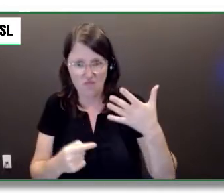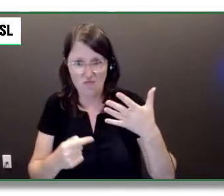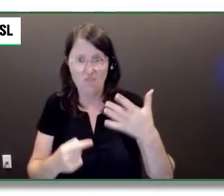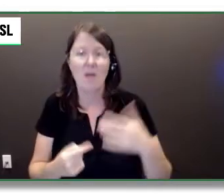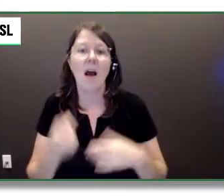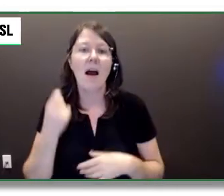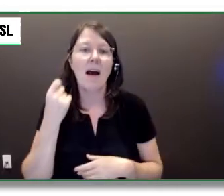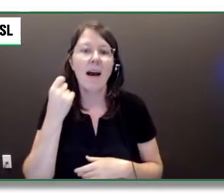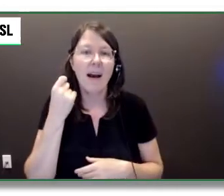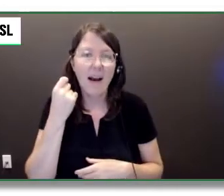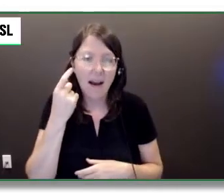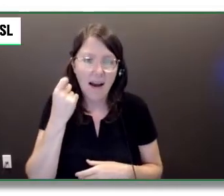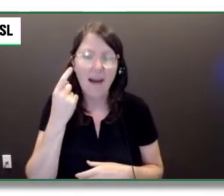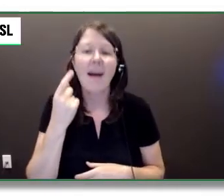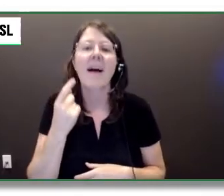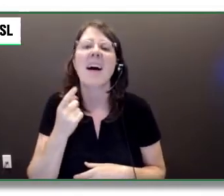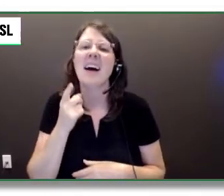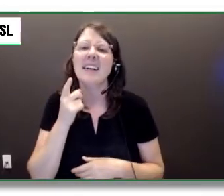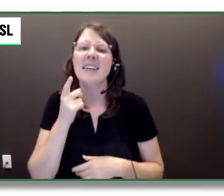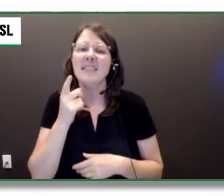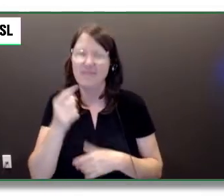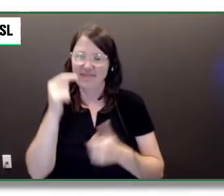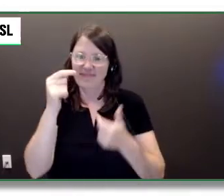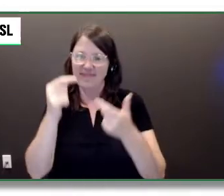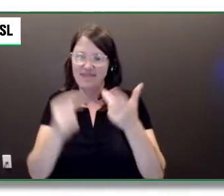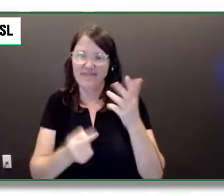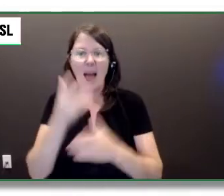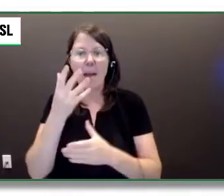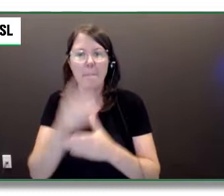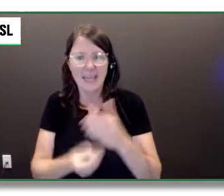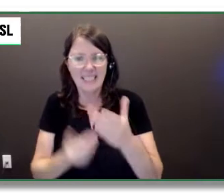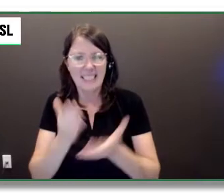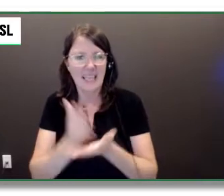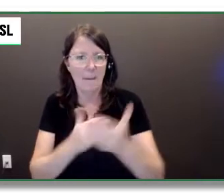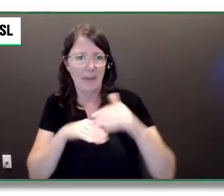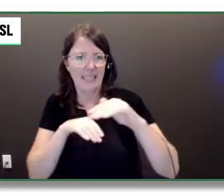image descriptions, audio narration, transcripts, things like that and so as